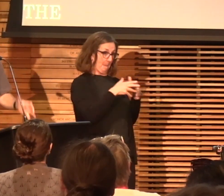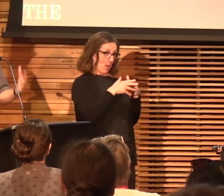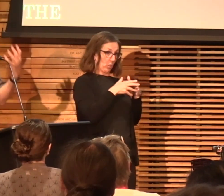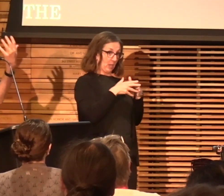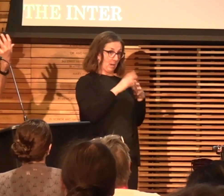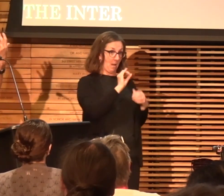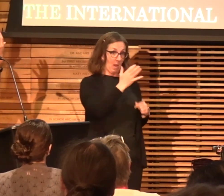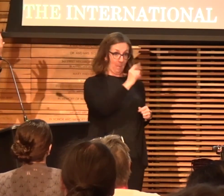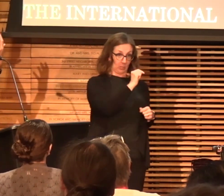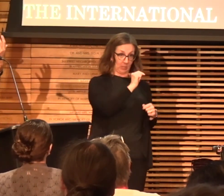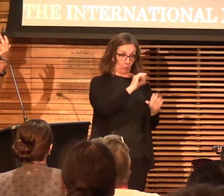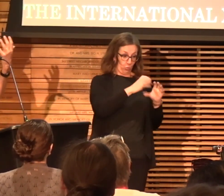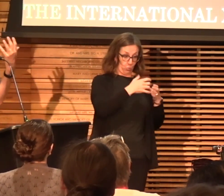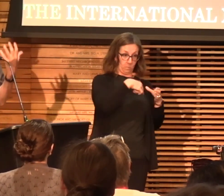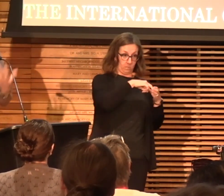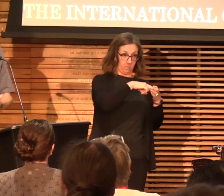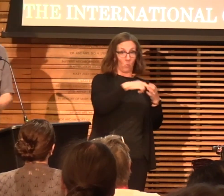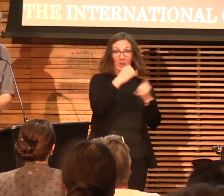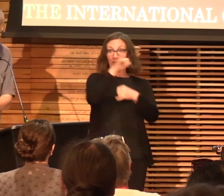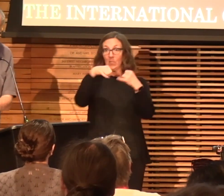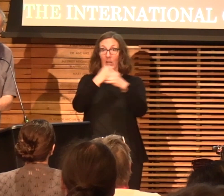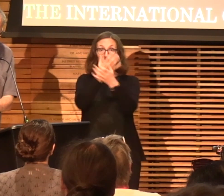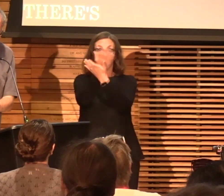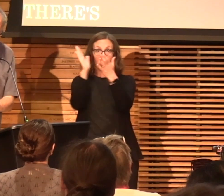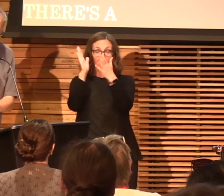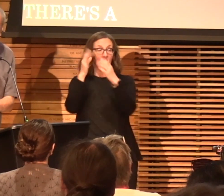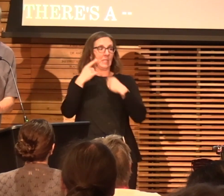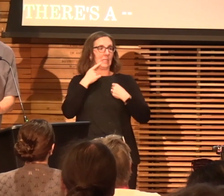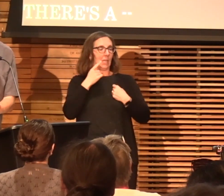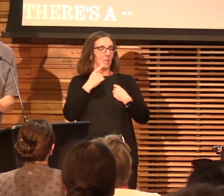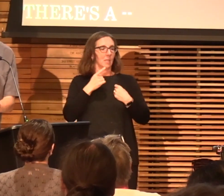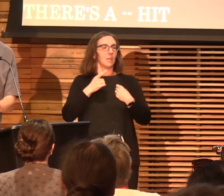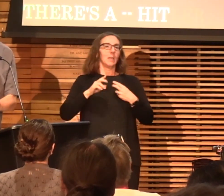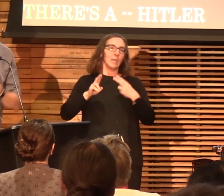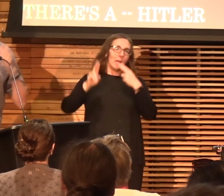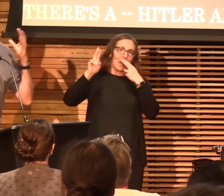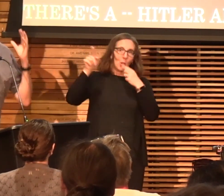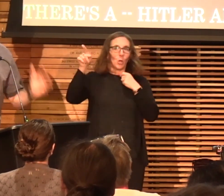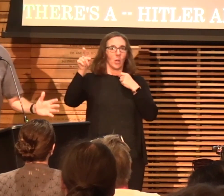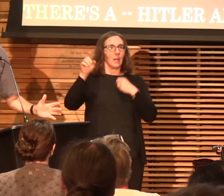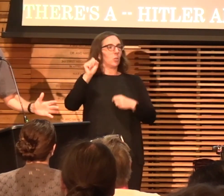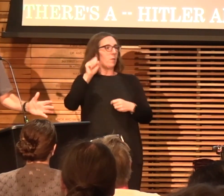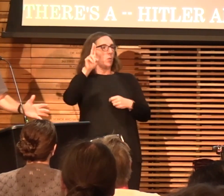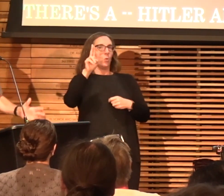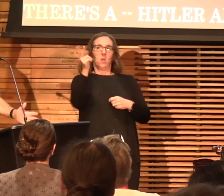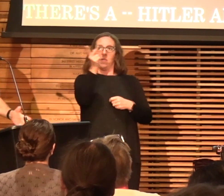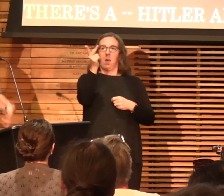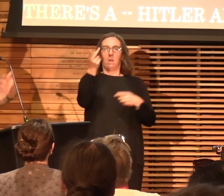claimed that Hitler and the Soviet Union have signed a non-aggression pact.